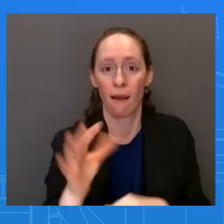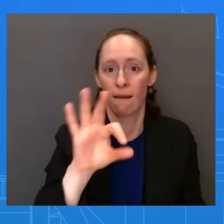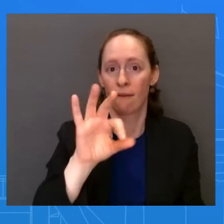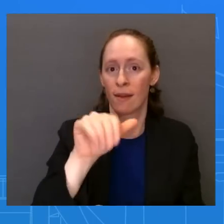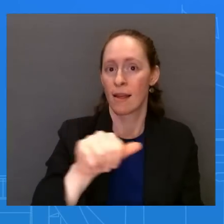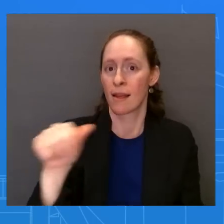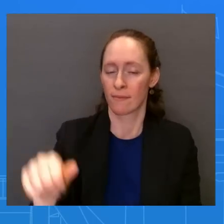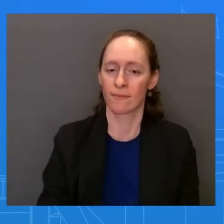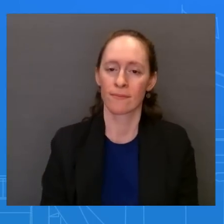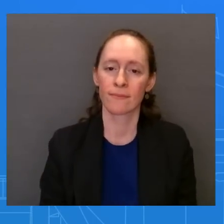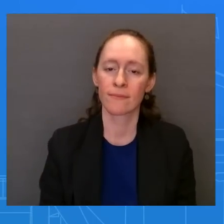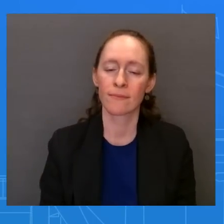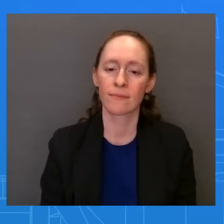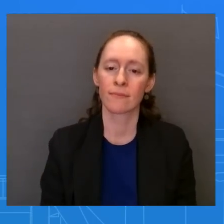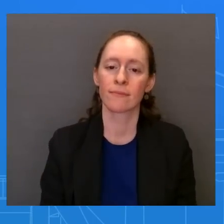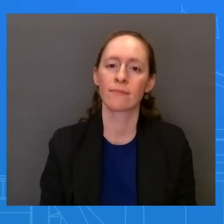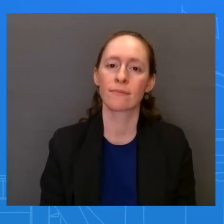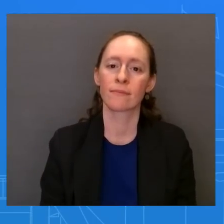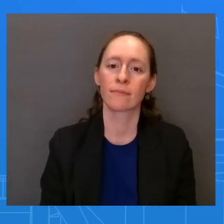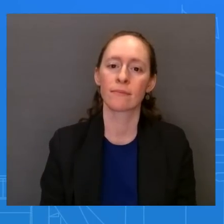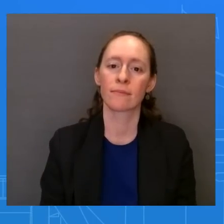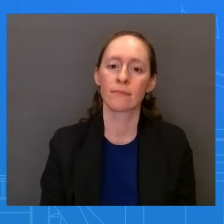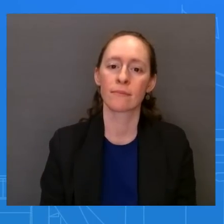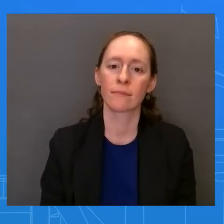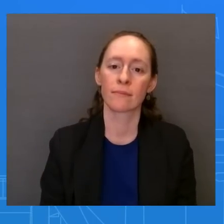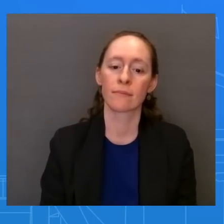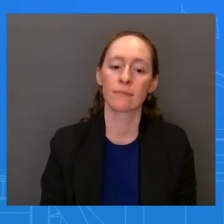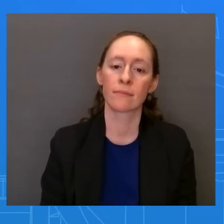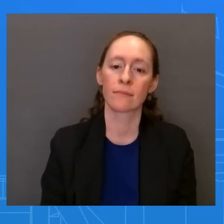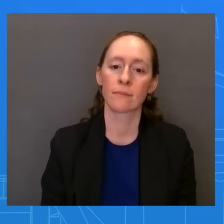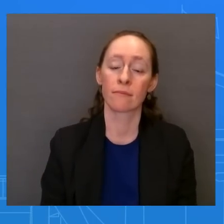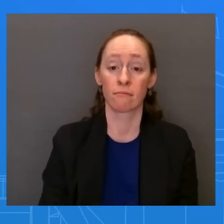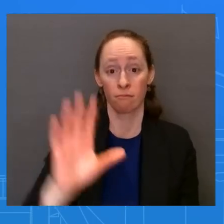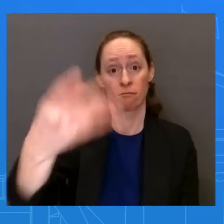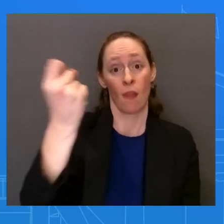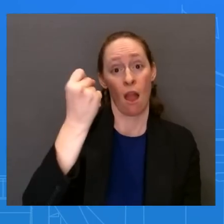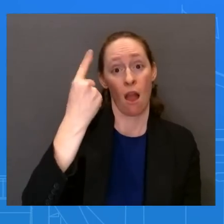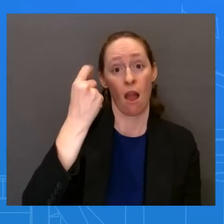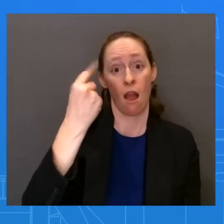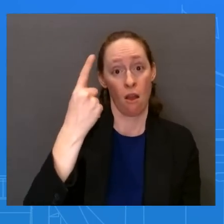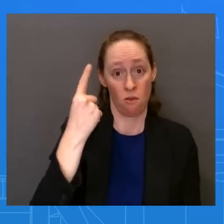but many other crucial, high-qualified nominees to serve across the administration --